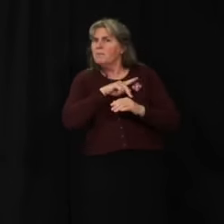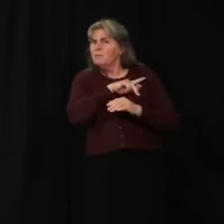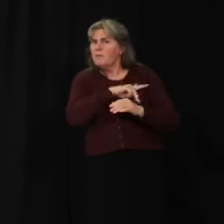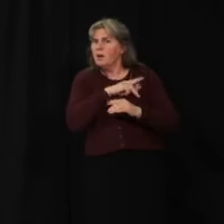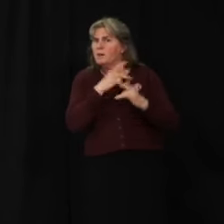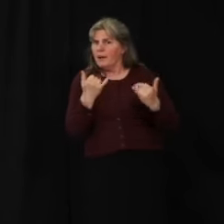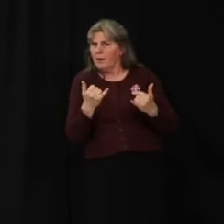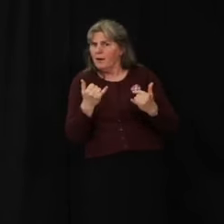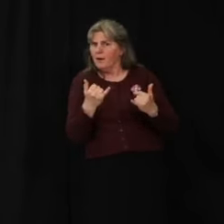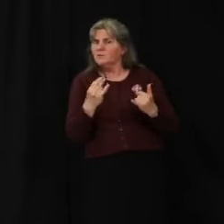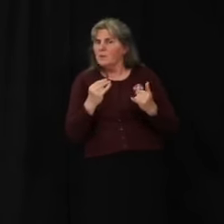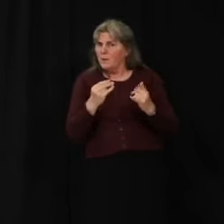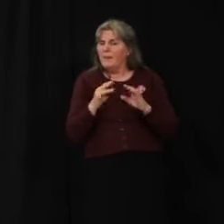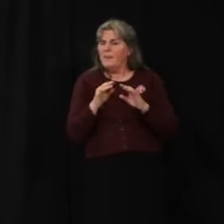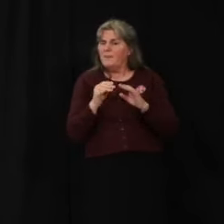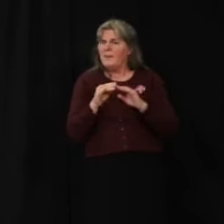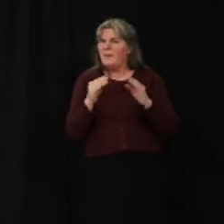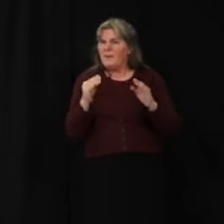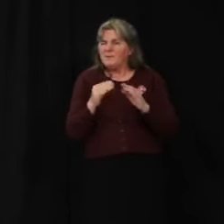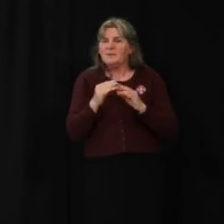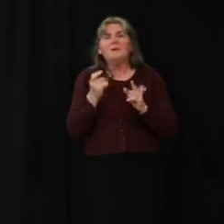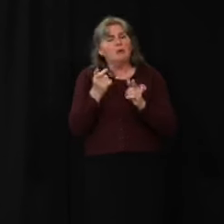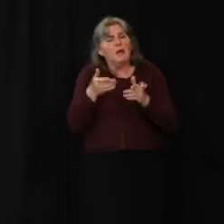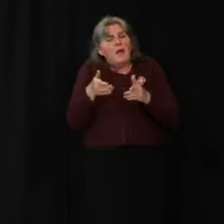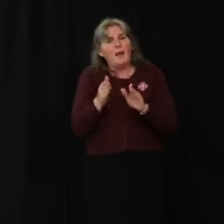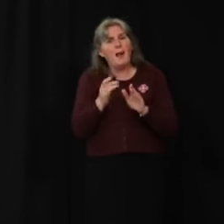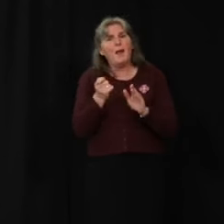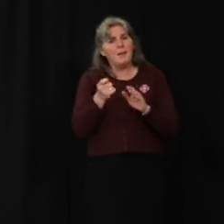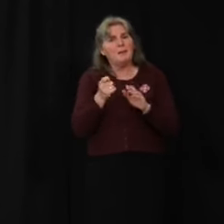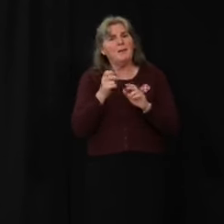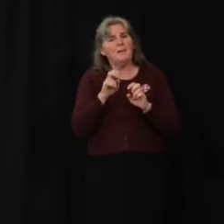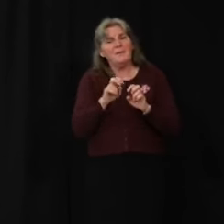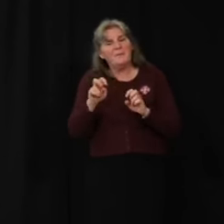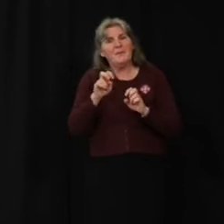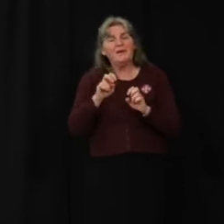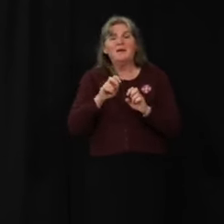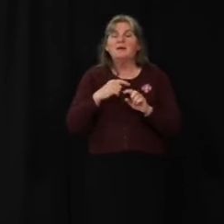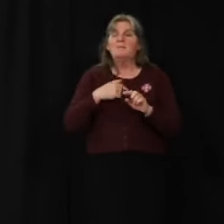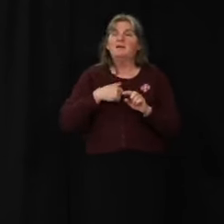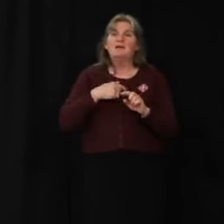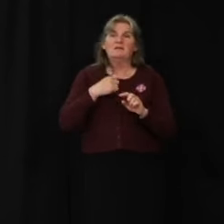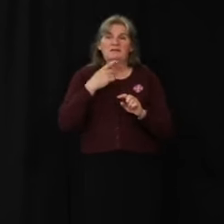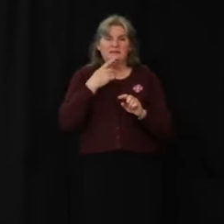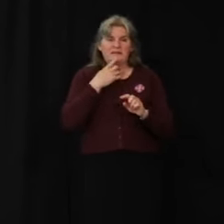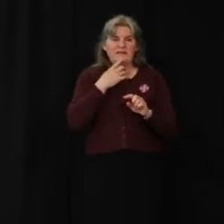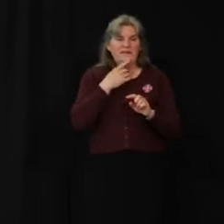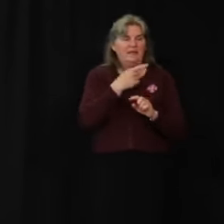We are hearing Brazil is starting to get some flareups right now and other areas of the world as well so we have to